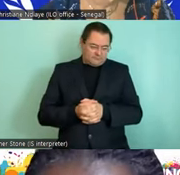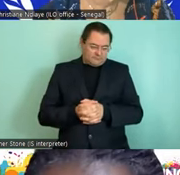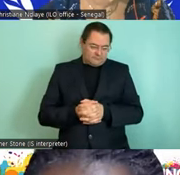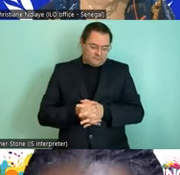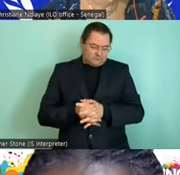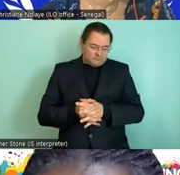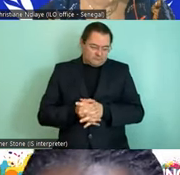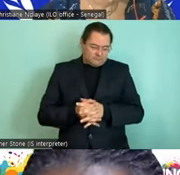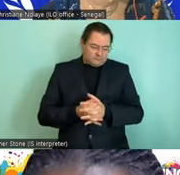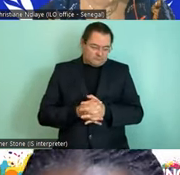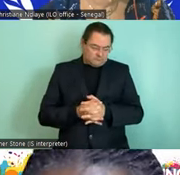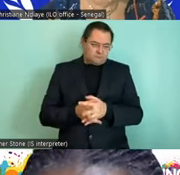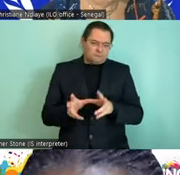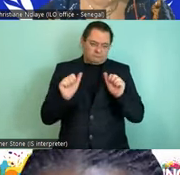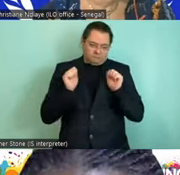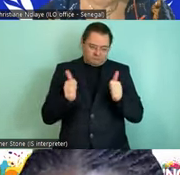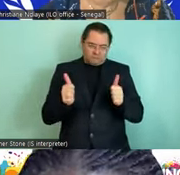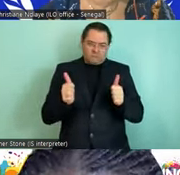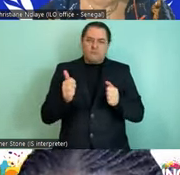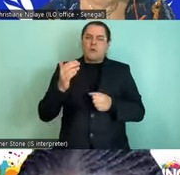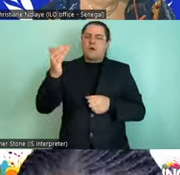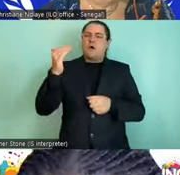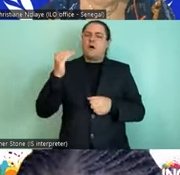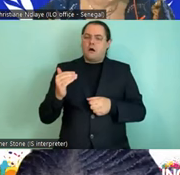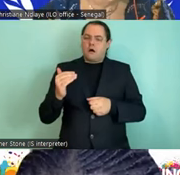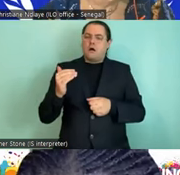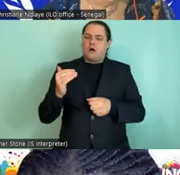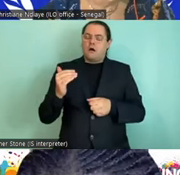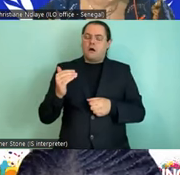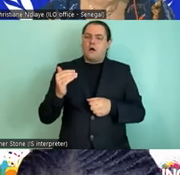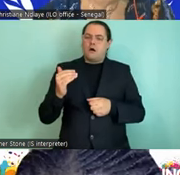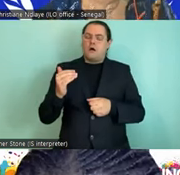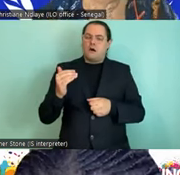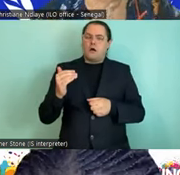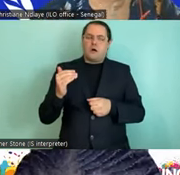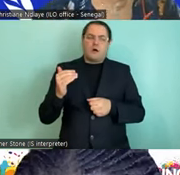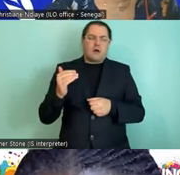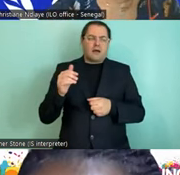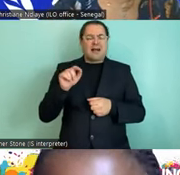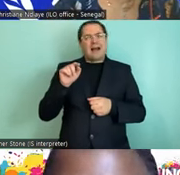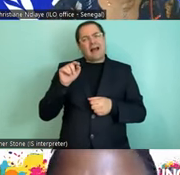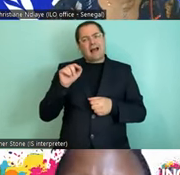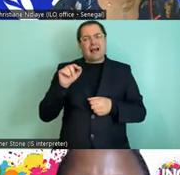10:42:51 As will, and also the other thing is on making sure that we continue to provide